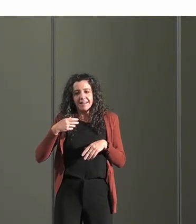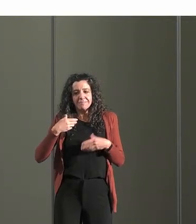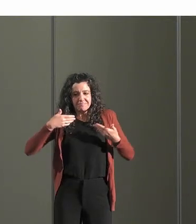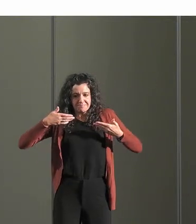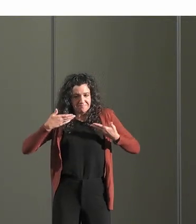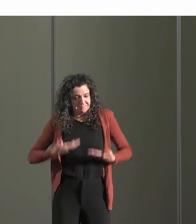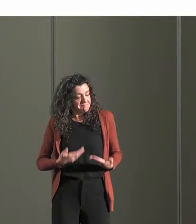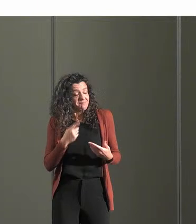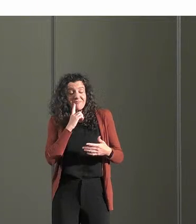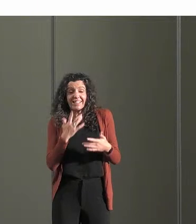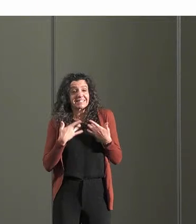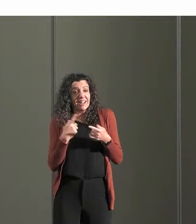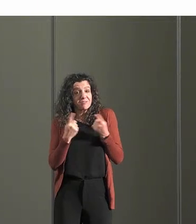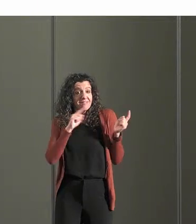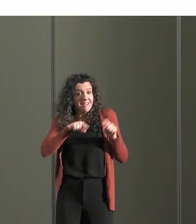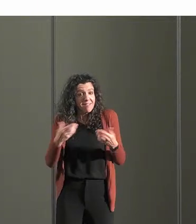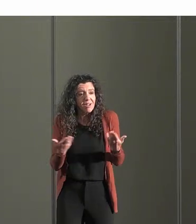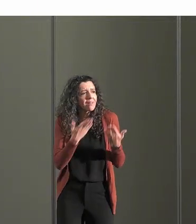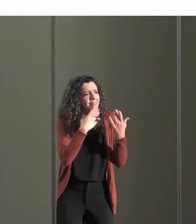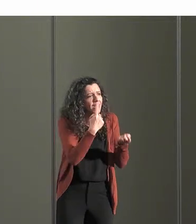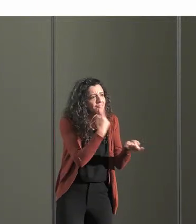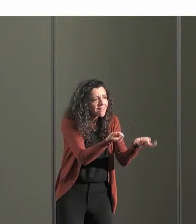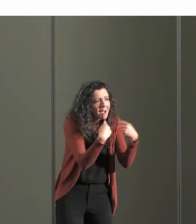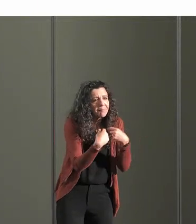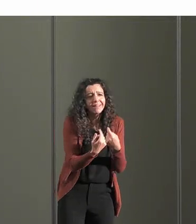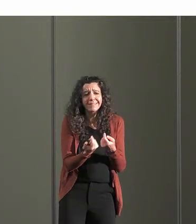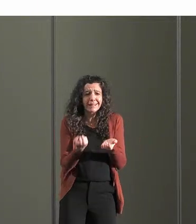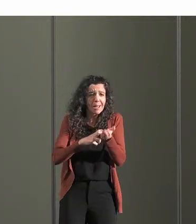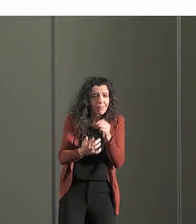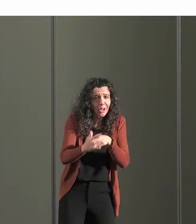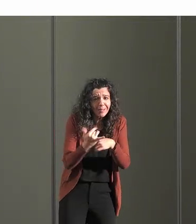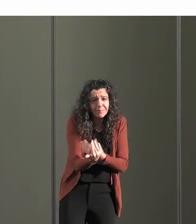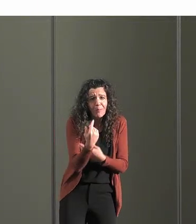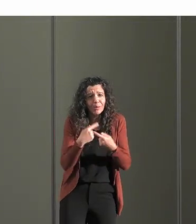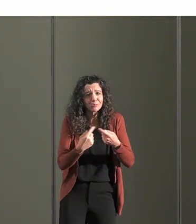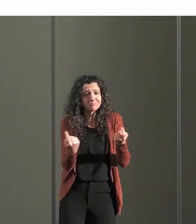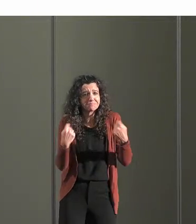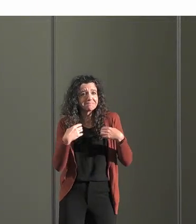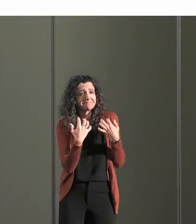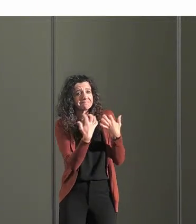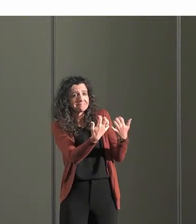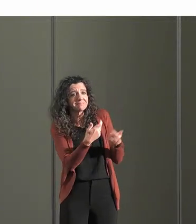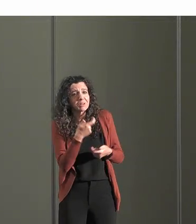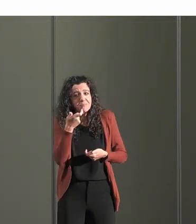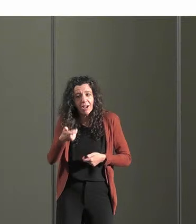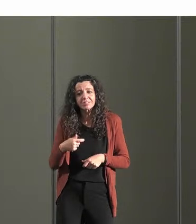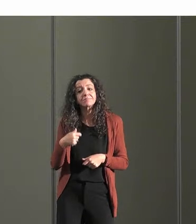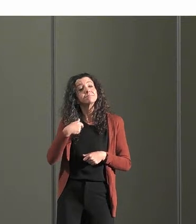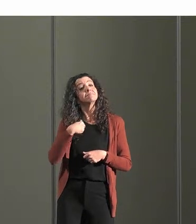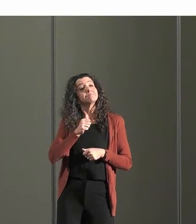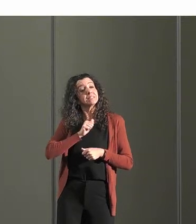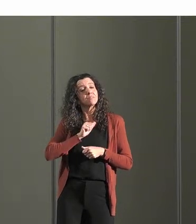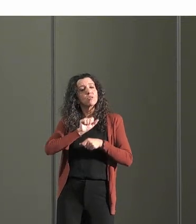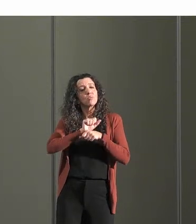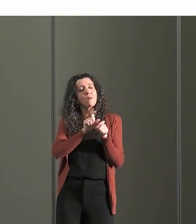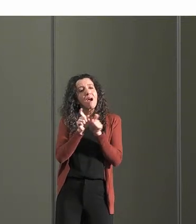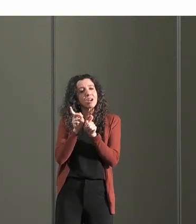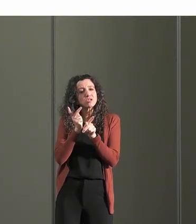everyone. I share the same feelings we are grateful you